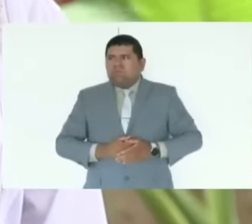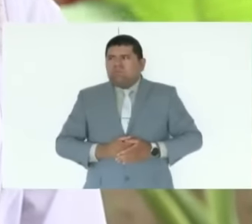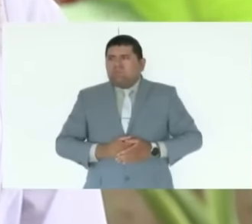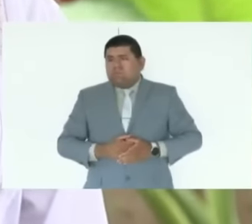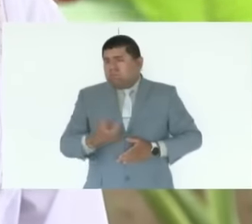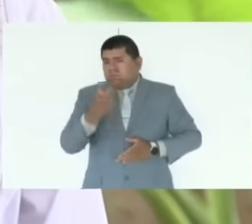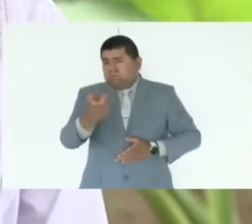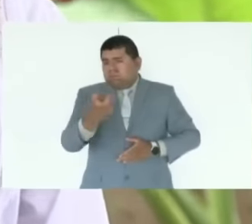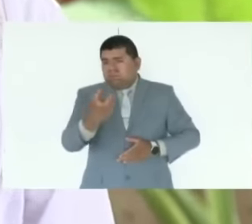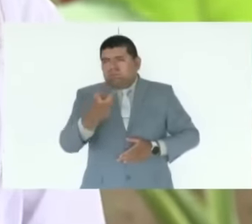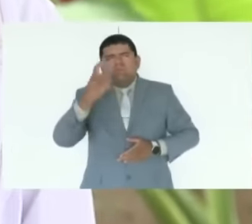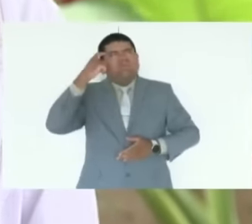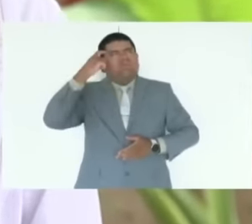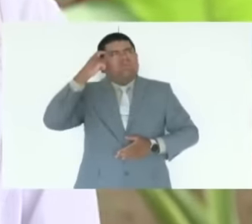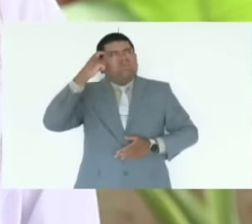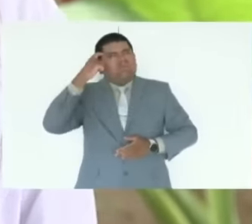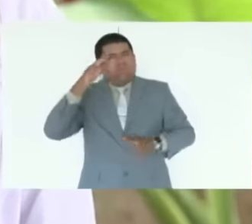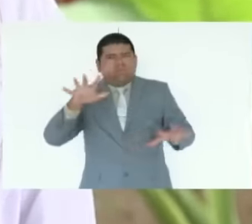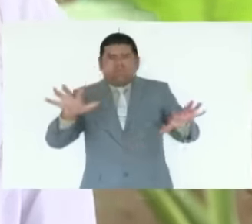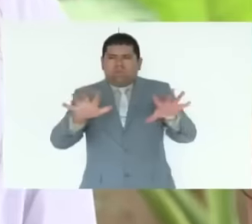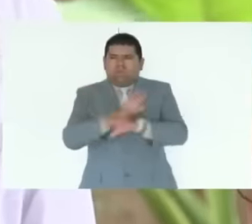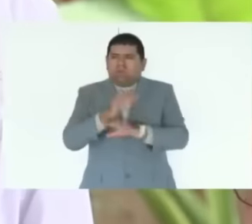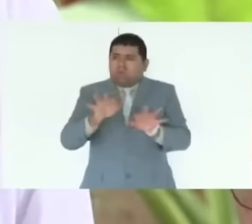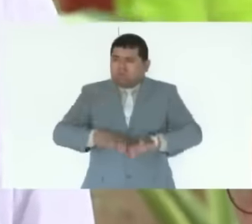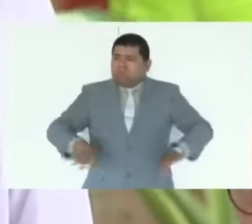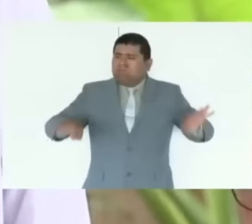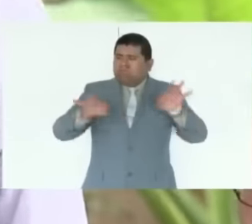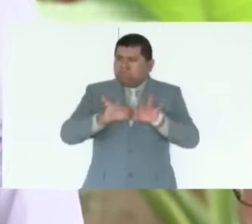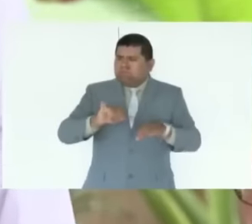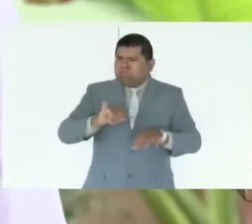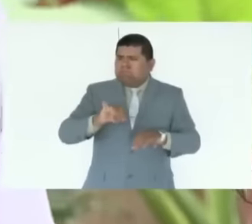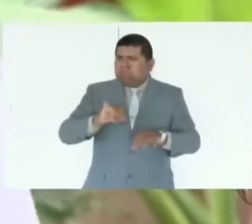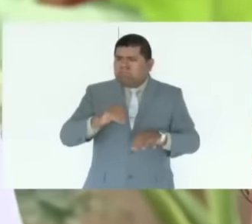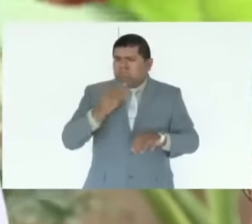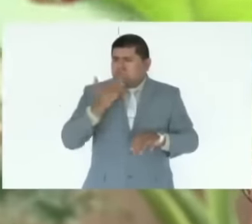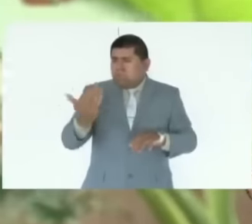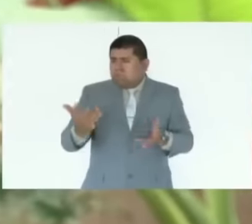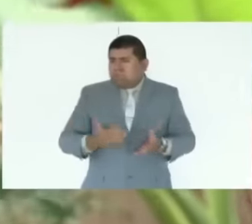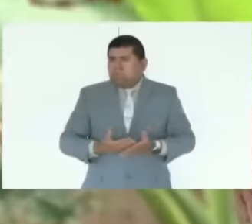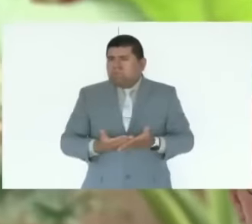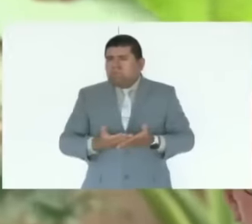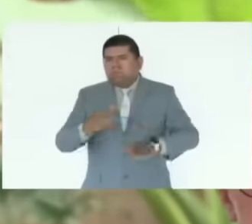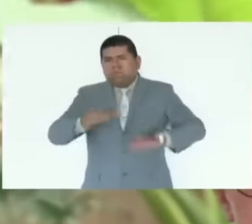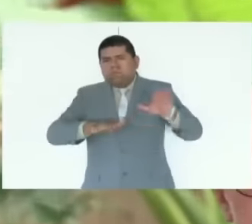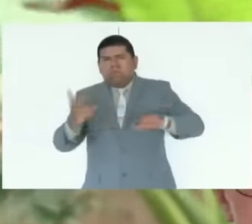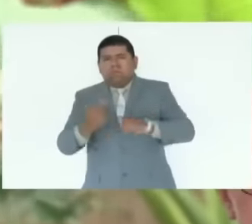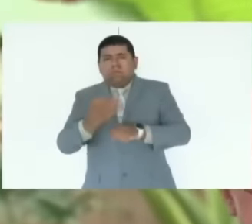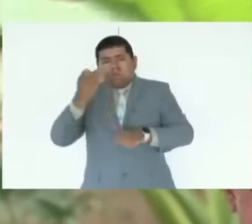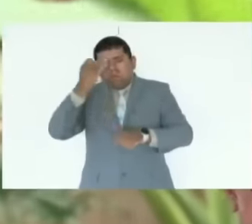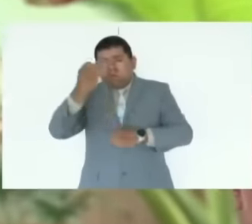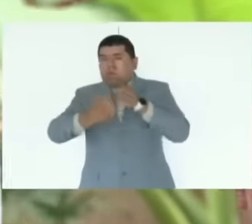of mentality, which is very important, sometimes it takes a long time to change the mentality of